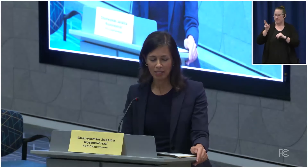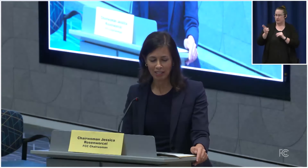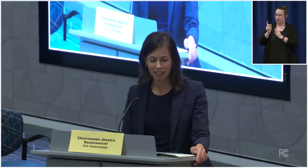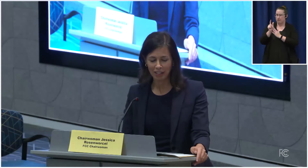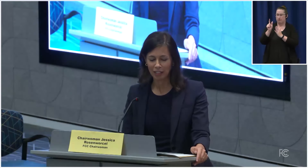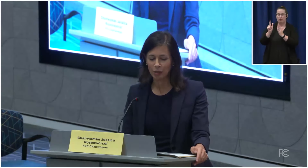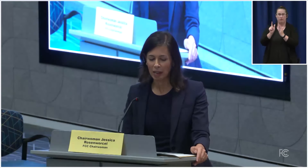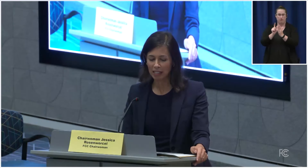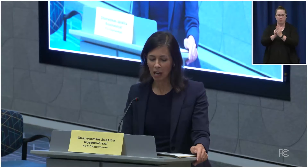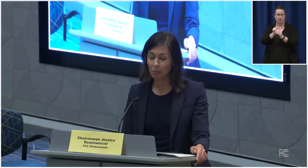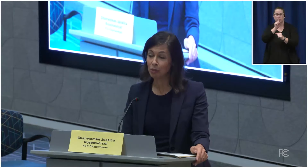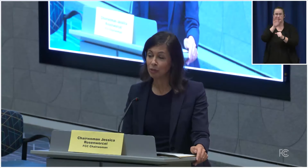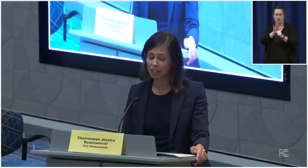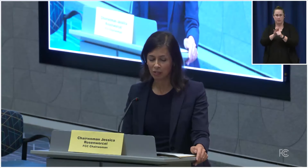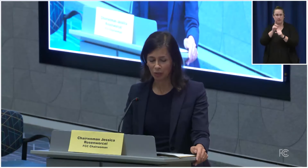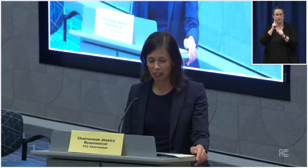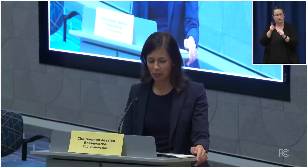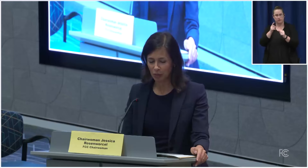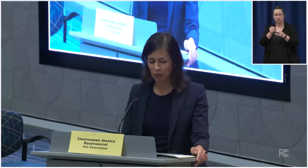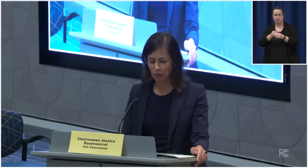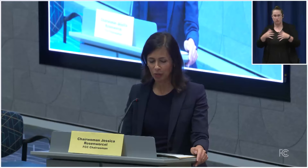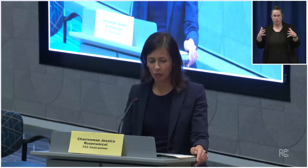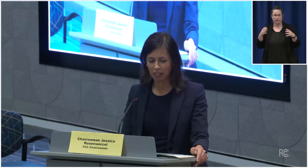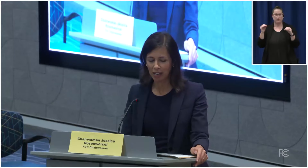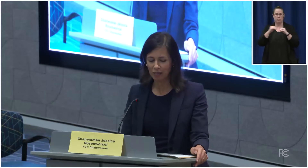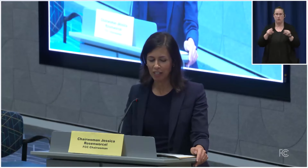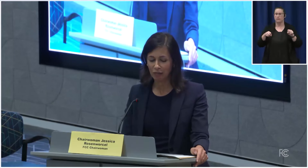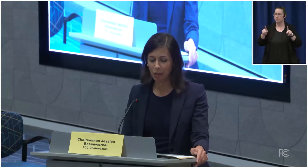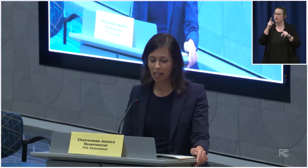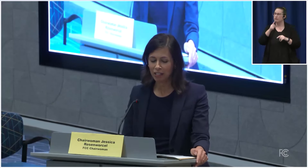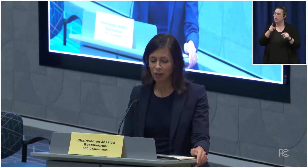LAST FRIDAY MARKED THE 34TH ANNIVERSARY OF THE AMERICANS